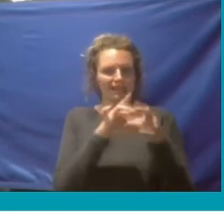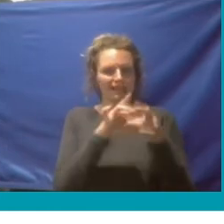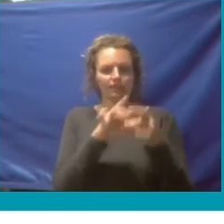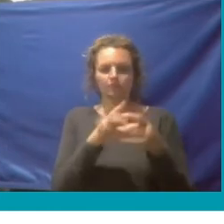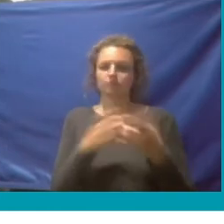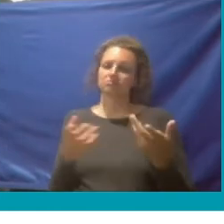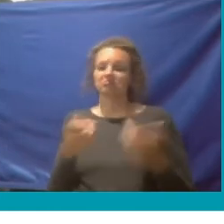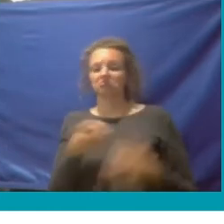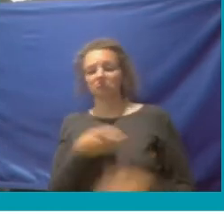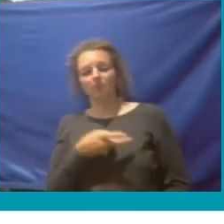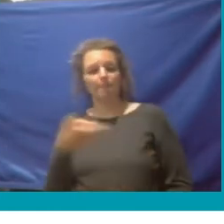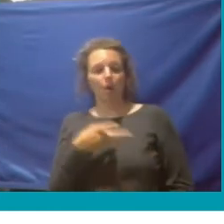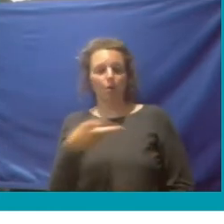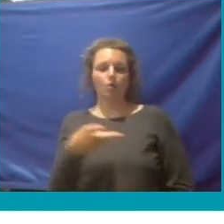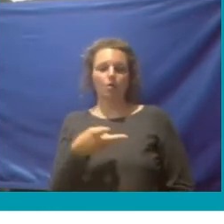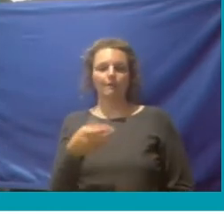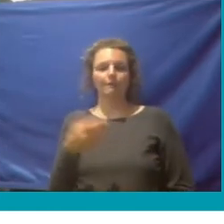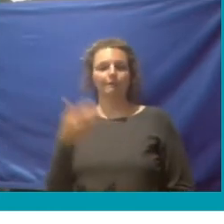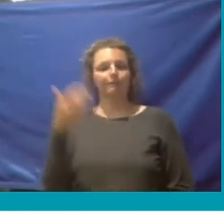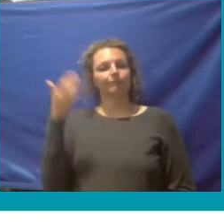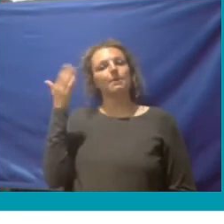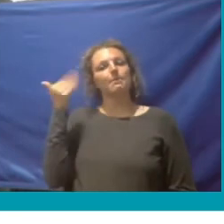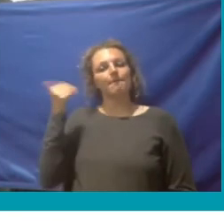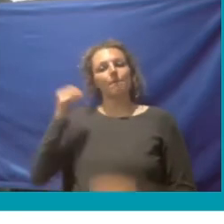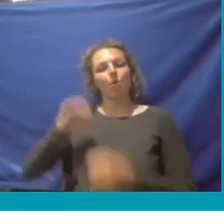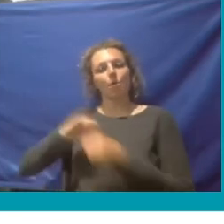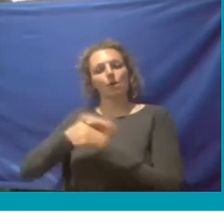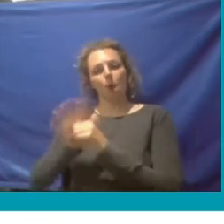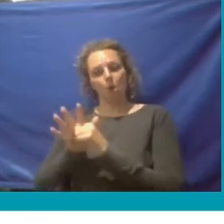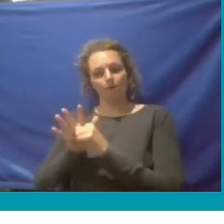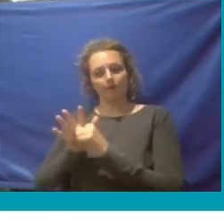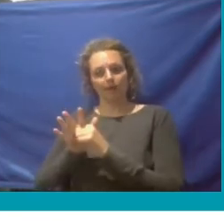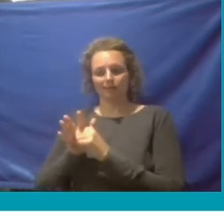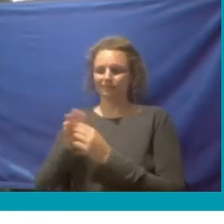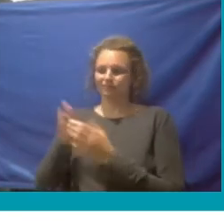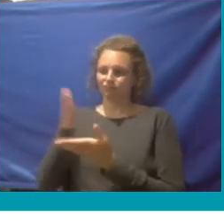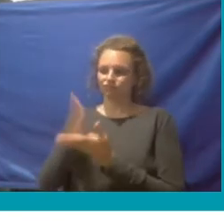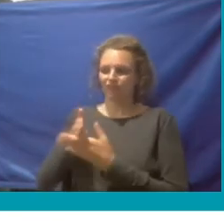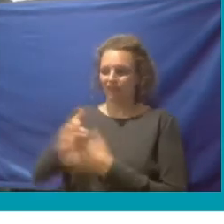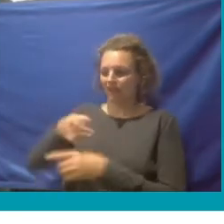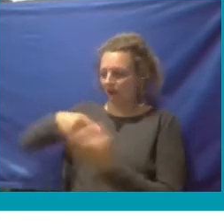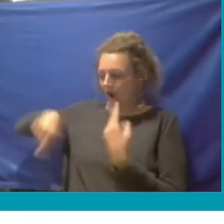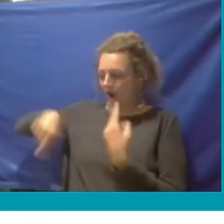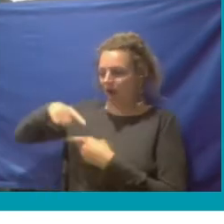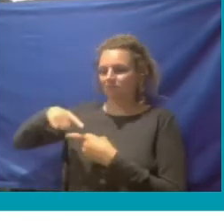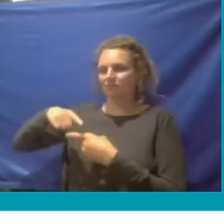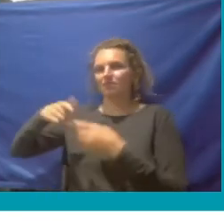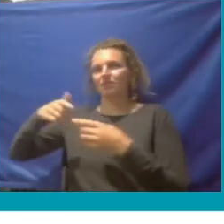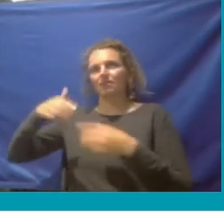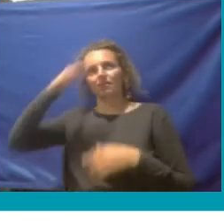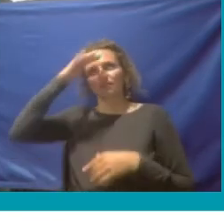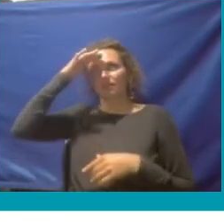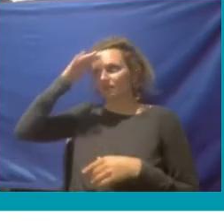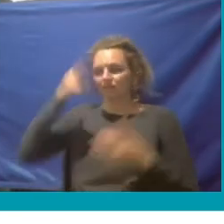I would have said before COVID that it was very much us finding them reaching out, talking to employers very much about the